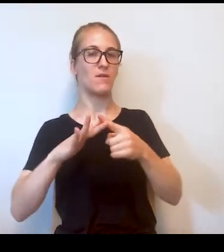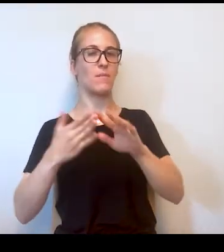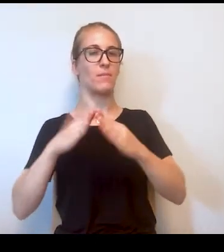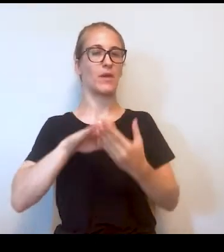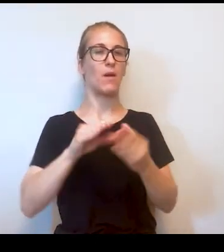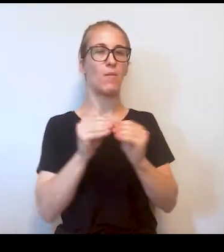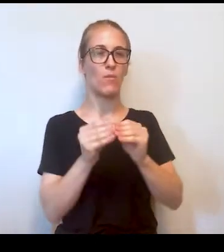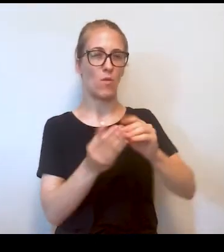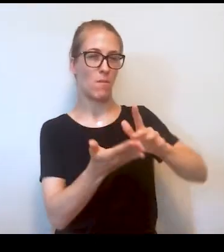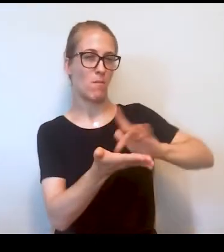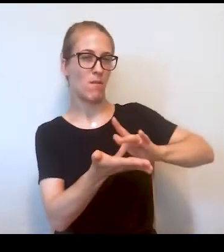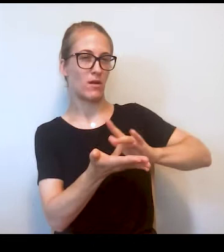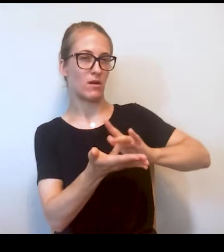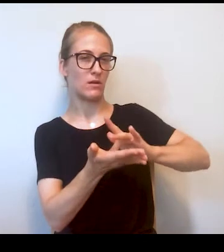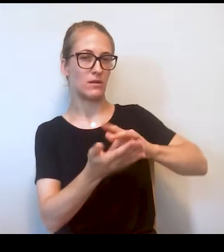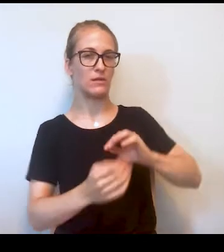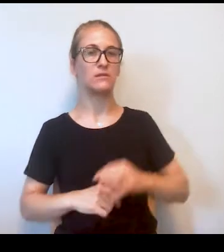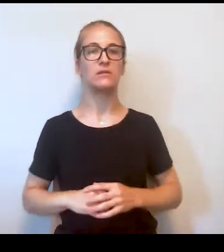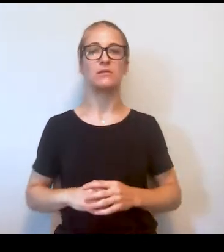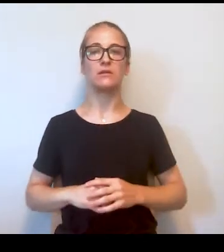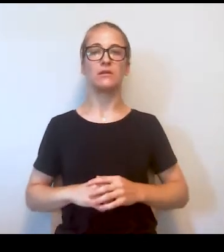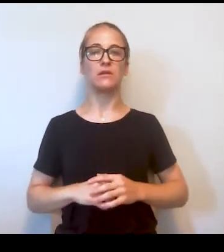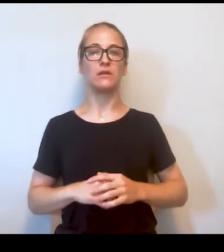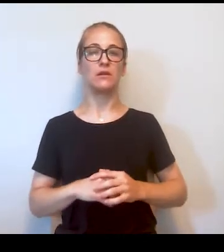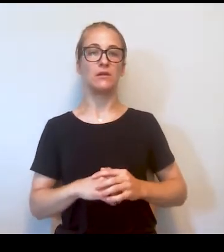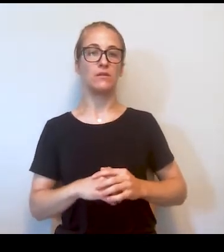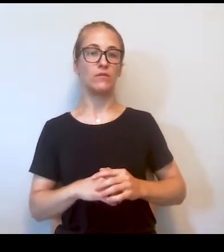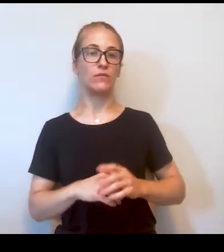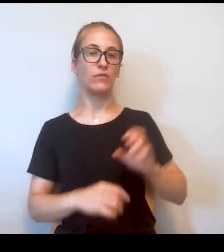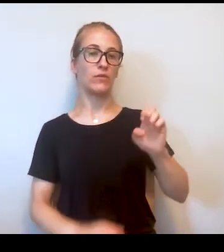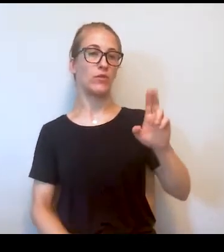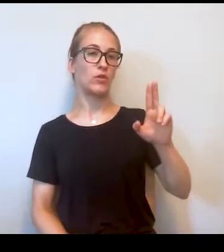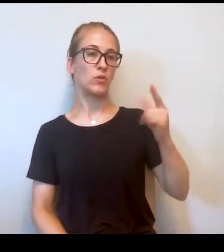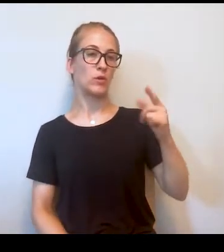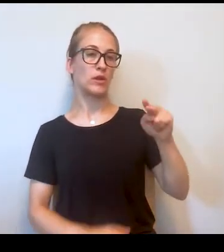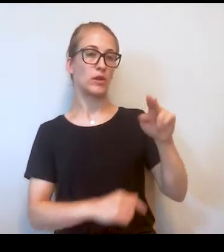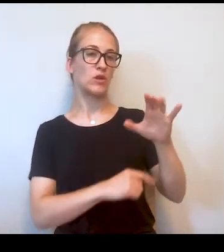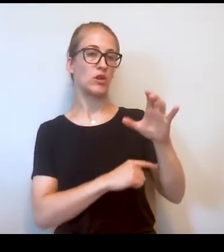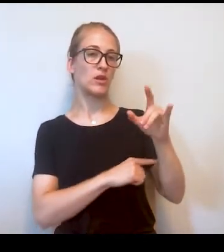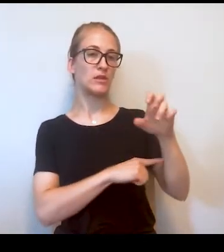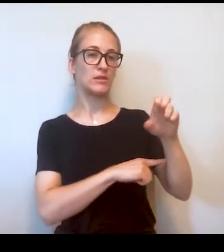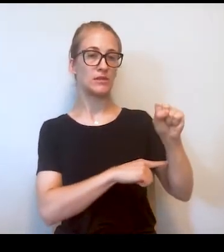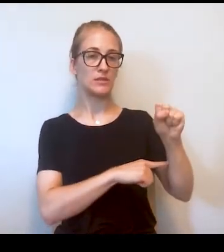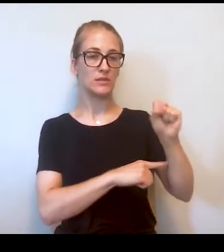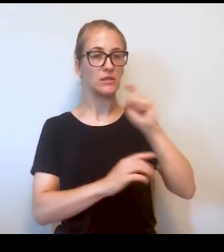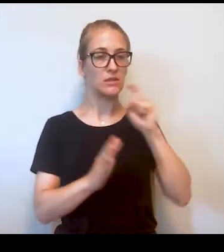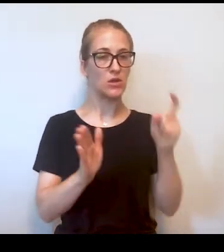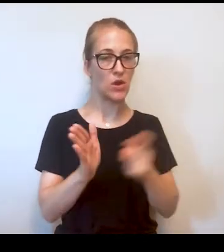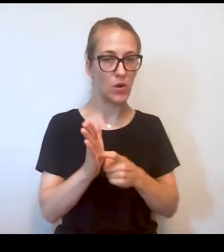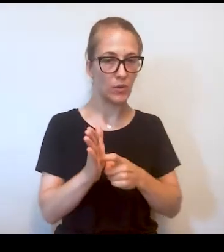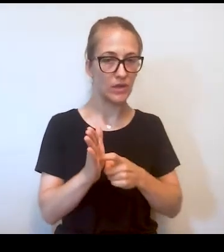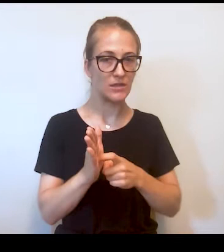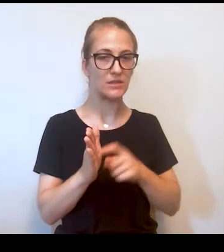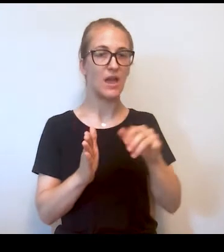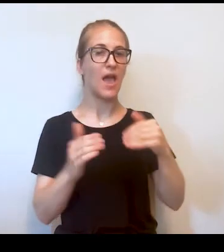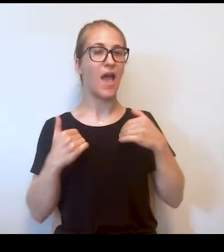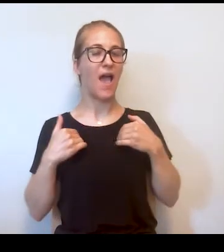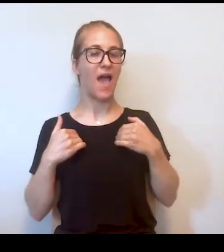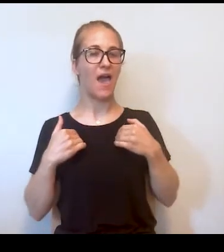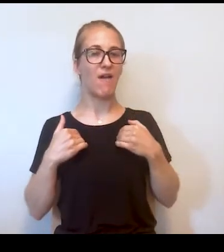And what eugenicists were noticing was that there was this inherited aesthetic